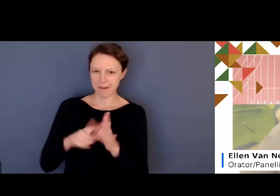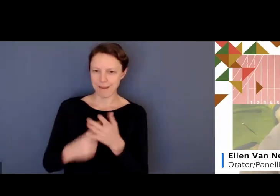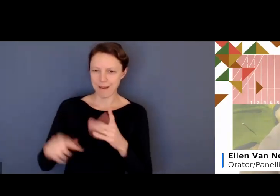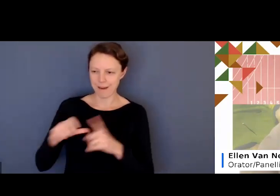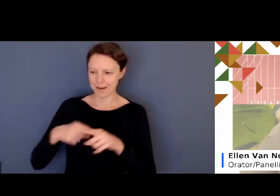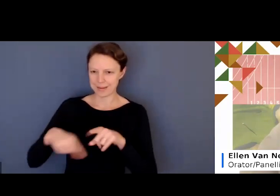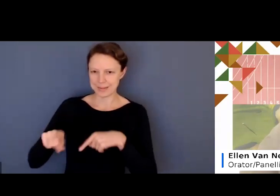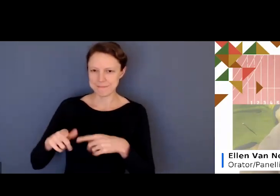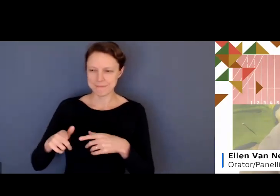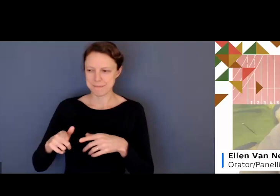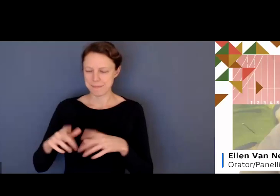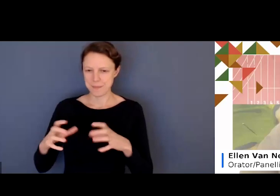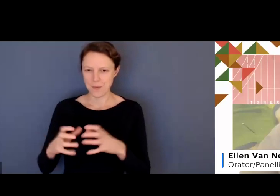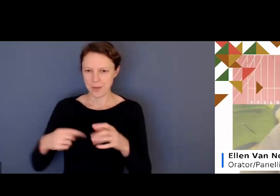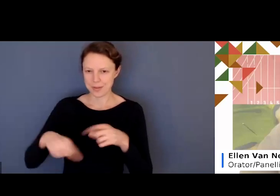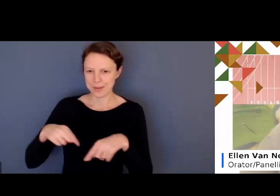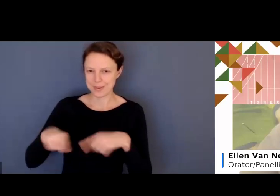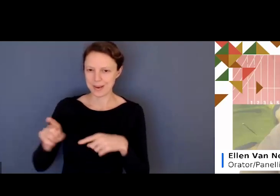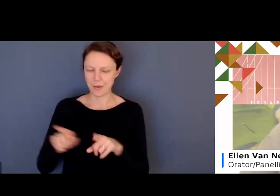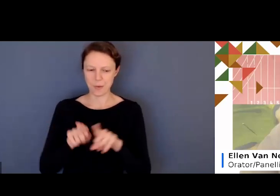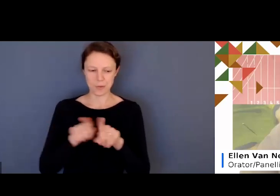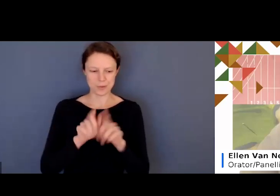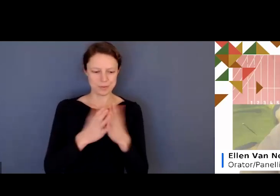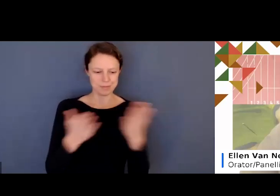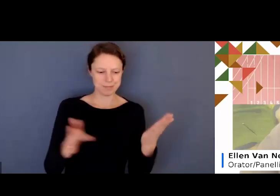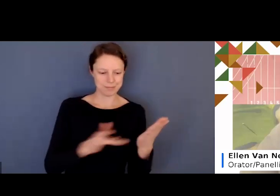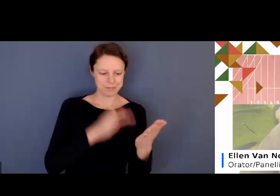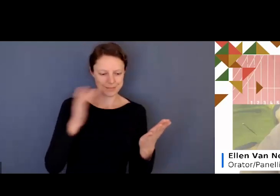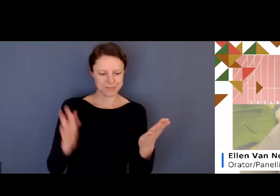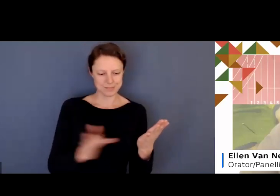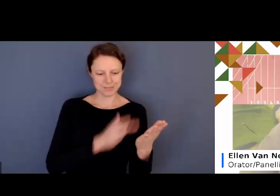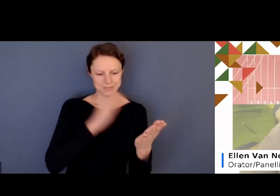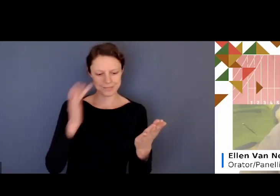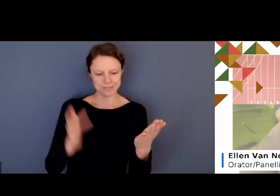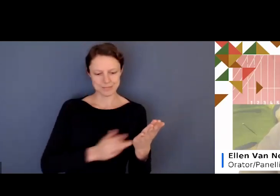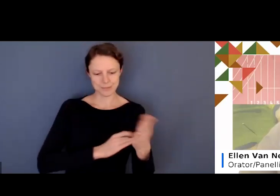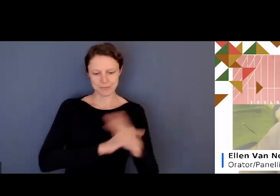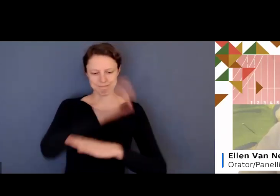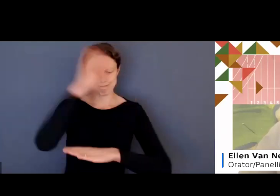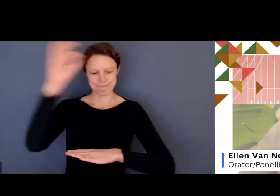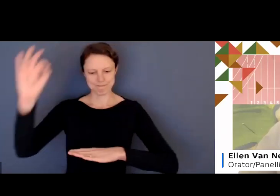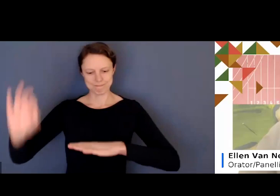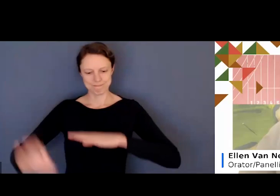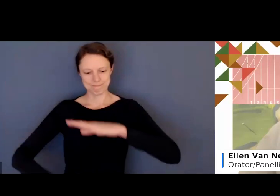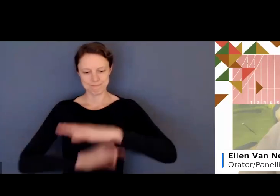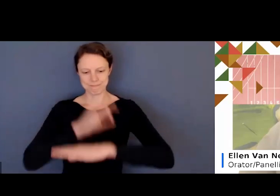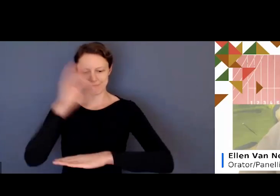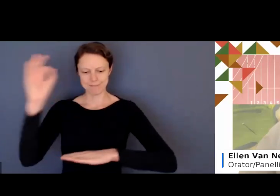from sunrise to sunset. Sport is a compelling force